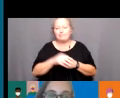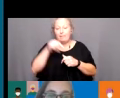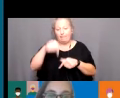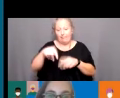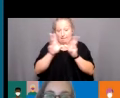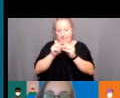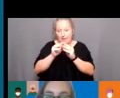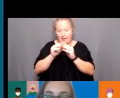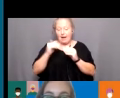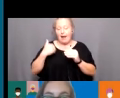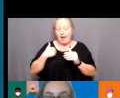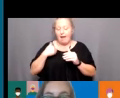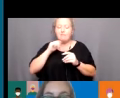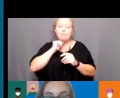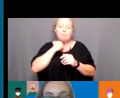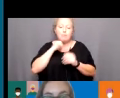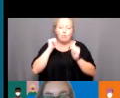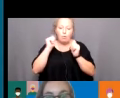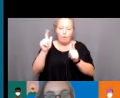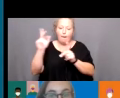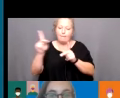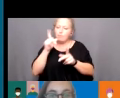For this meeting we have muted all attendees, but we